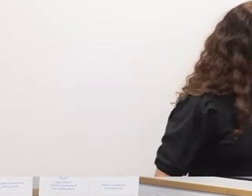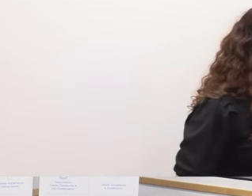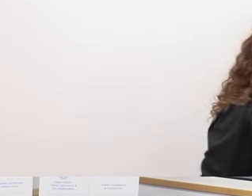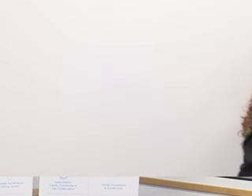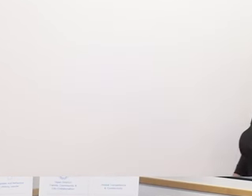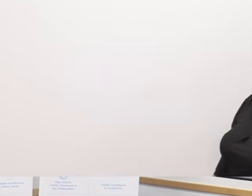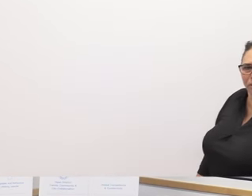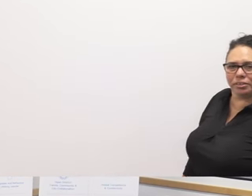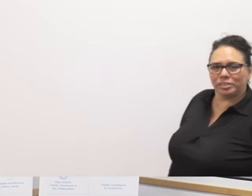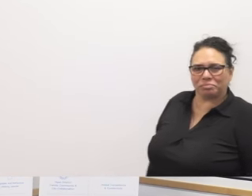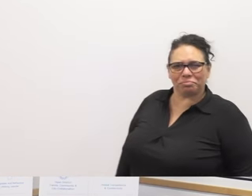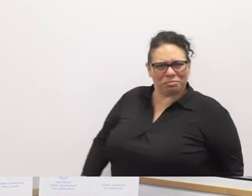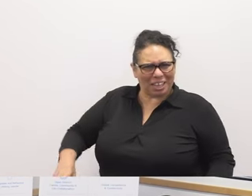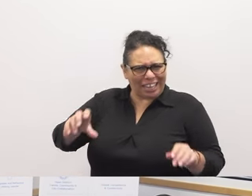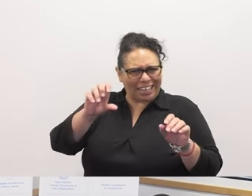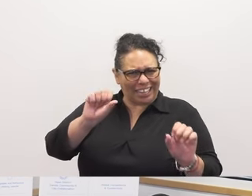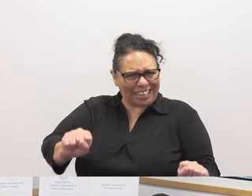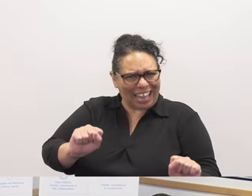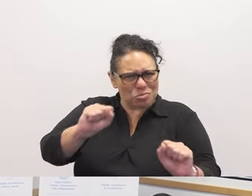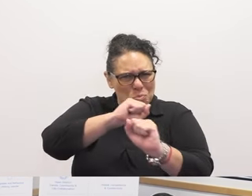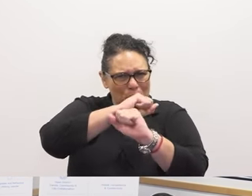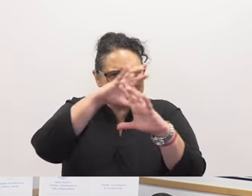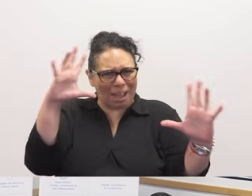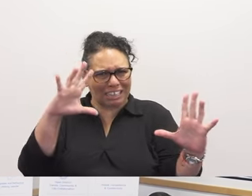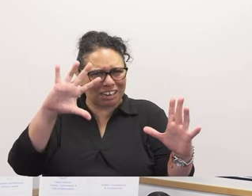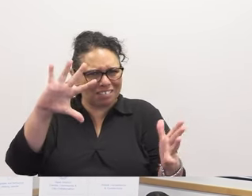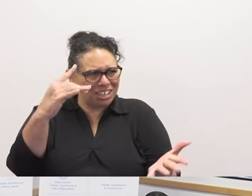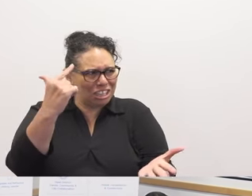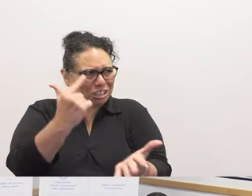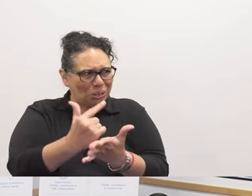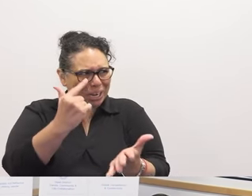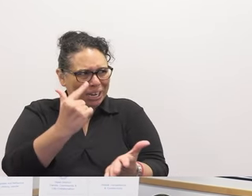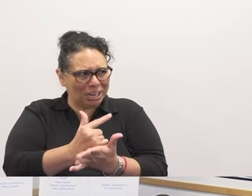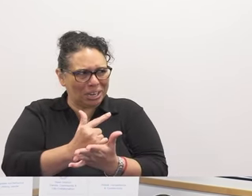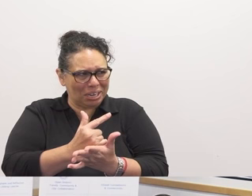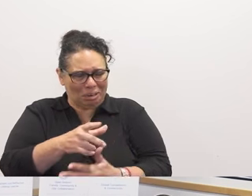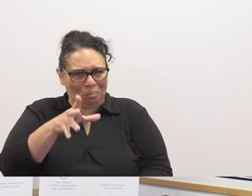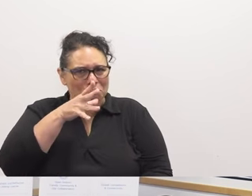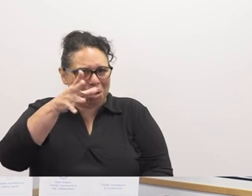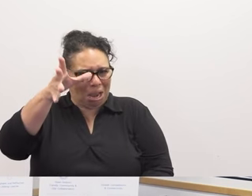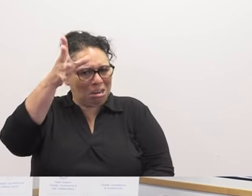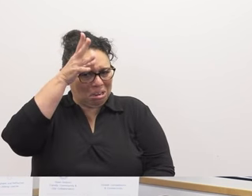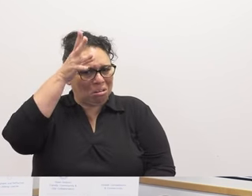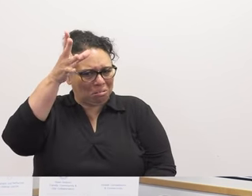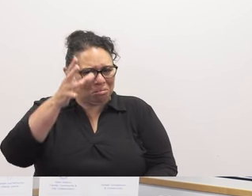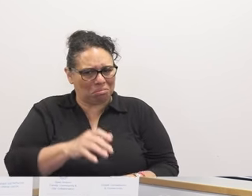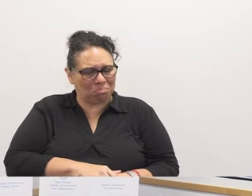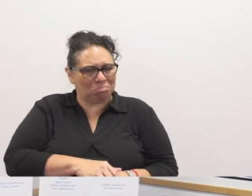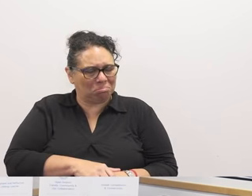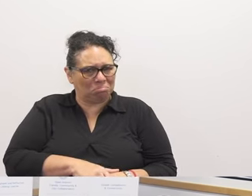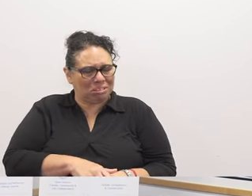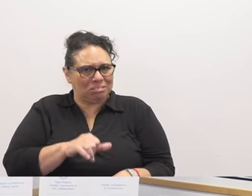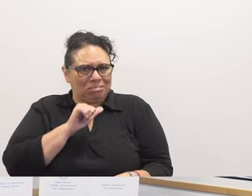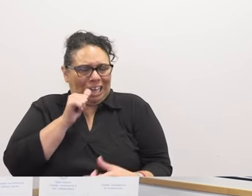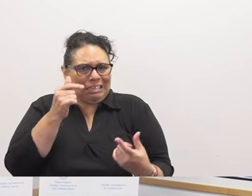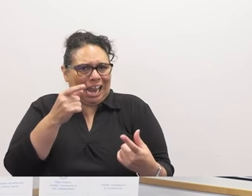Can you imagine you're a fifth grade parent and you can talk to that teacher every day. That doesn't happen in other places.